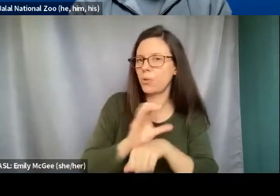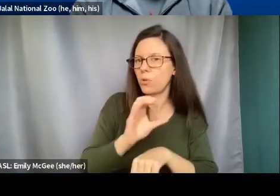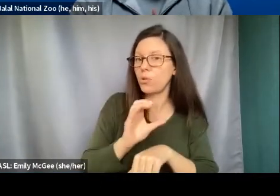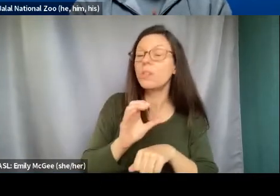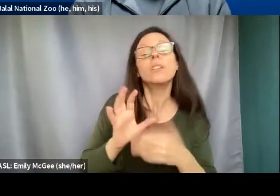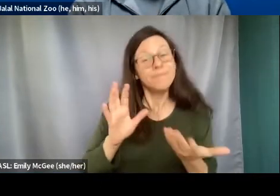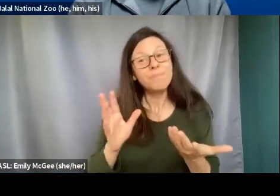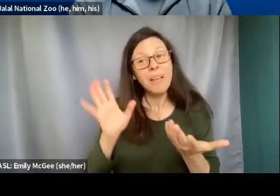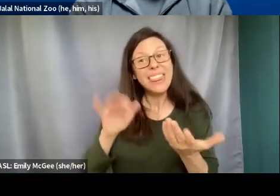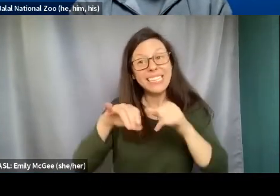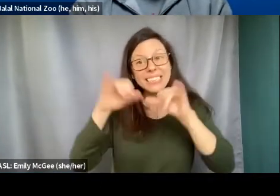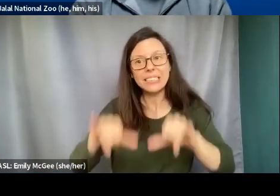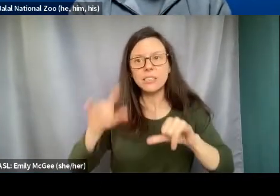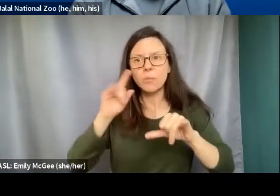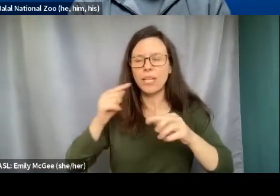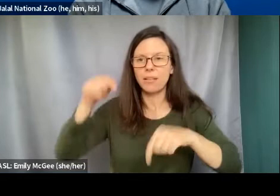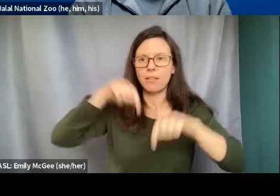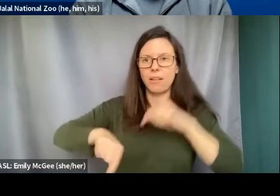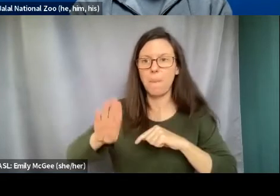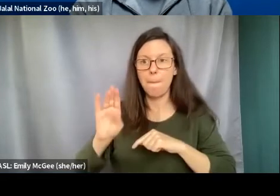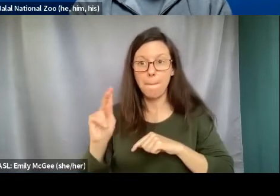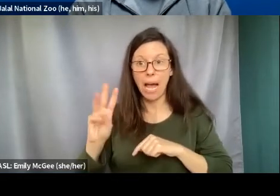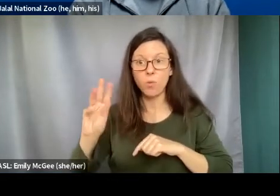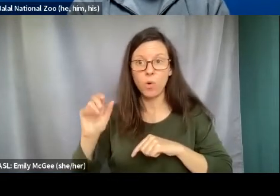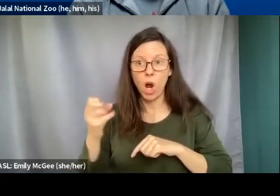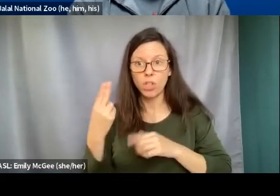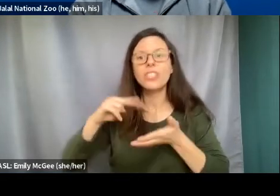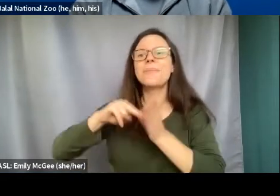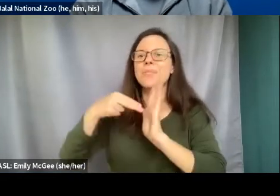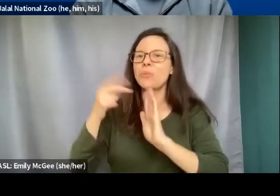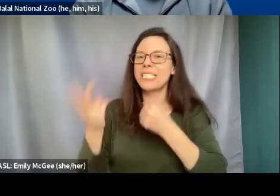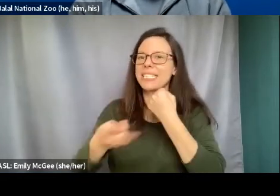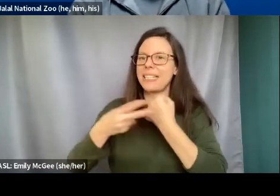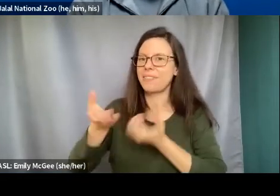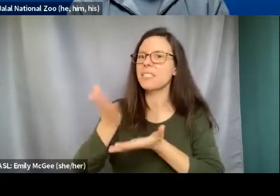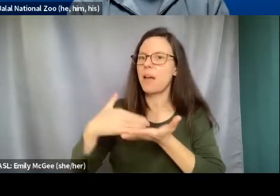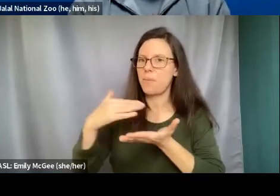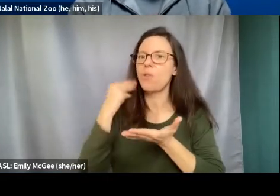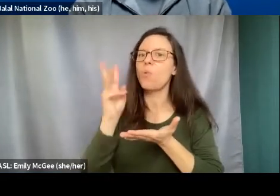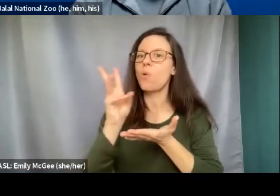so much water and to conserve all of that 60 ton salt that we put in these pools so that